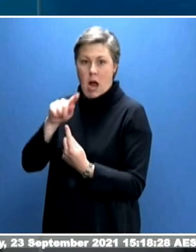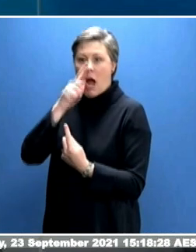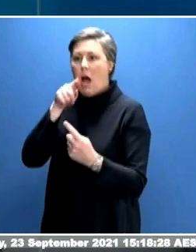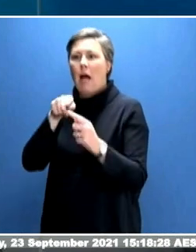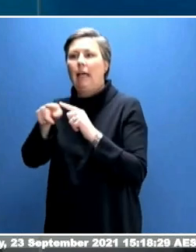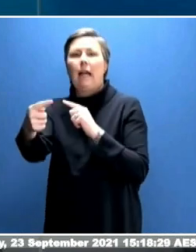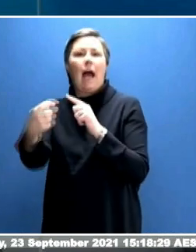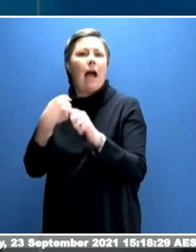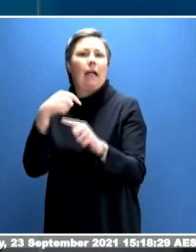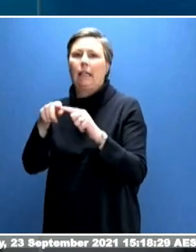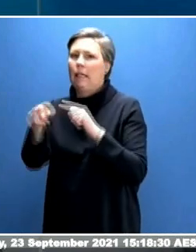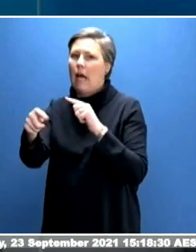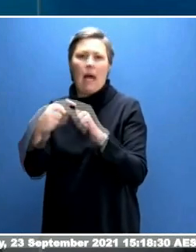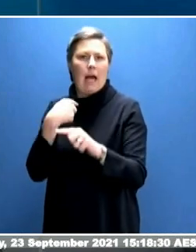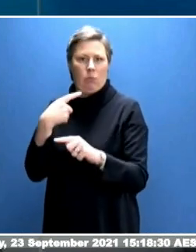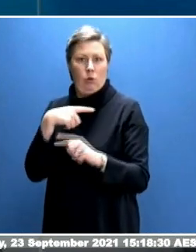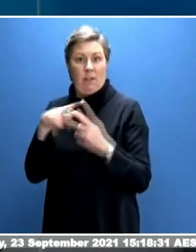because of the risk of that.